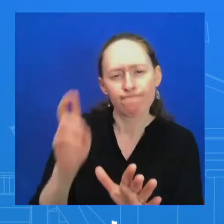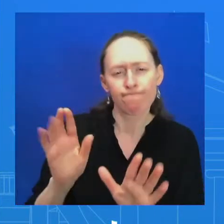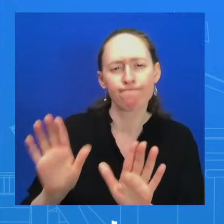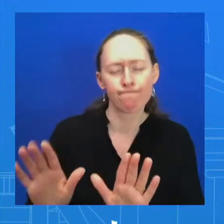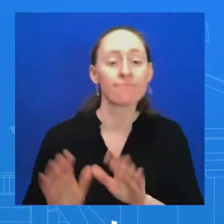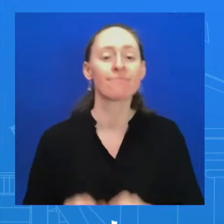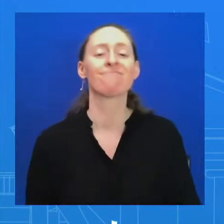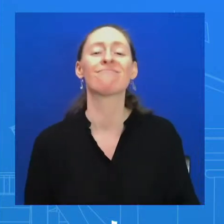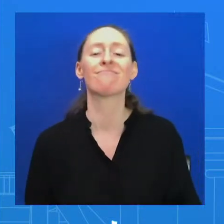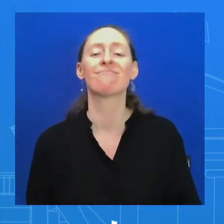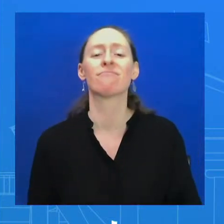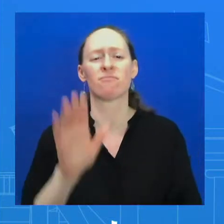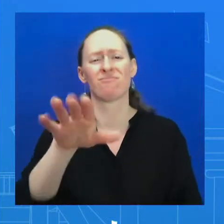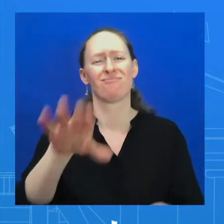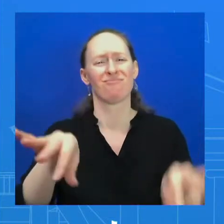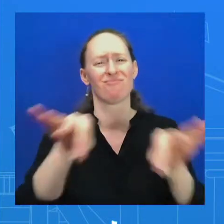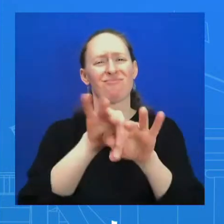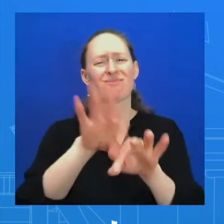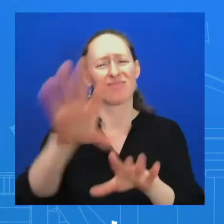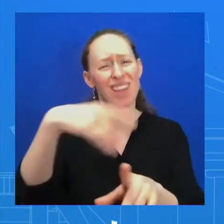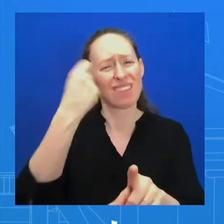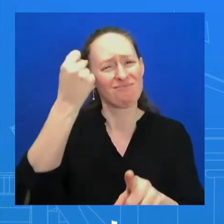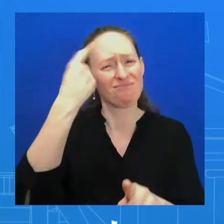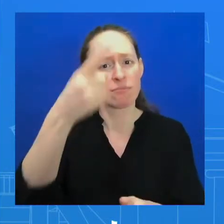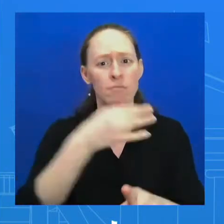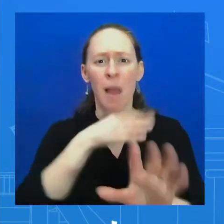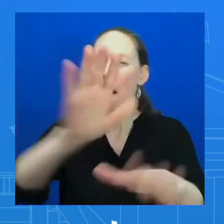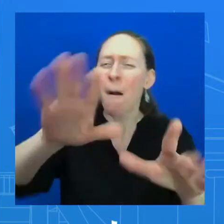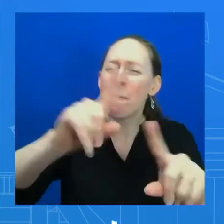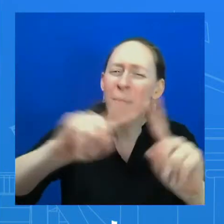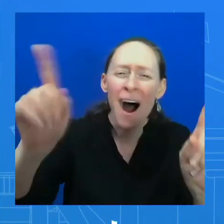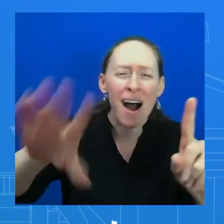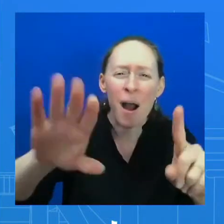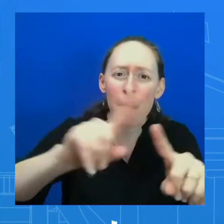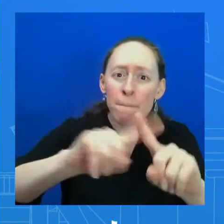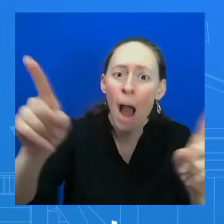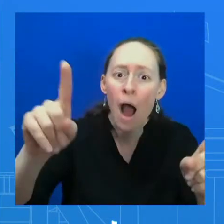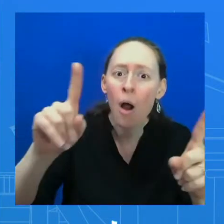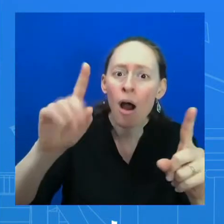Ms. Jean-Pierre: Wait. No, no, no -- Q- is he getting updates -- Ms. Jean-Pierre: No, no, no. Q- from, you know, what the situation tangibly looks like? Ms. Jean-Pierre: No, I -- no, I understand. Right?